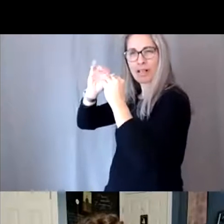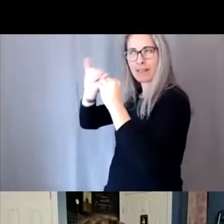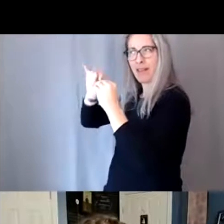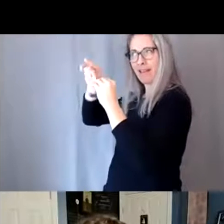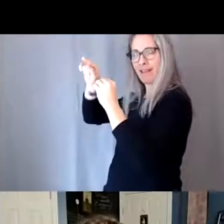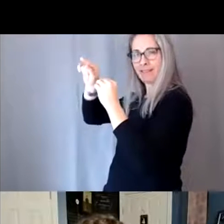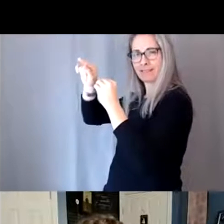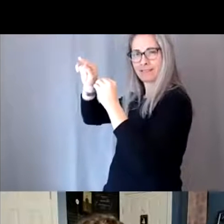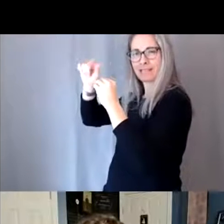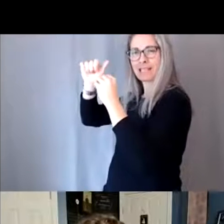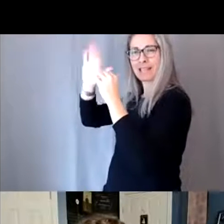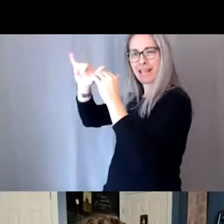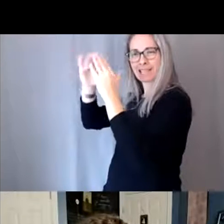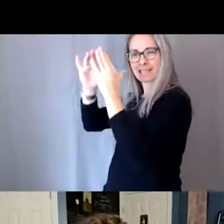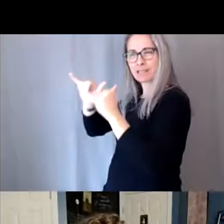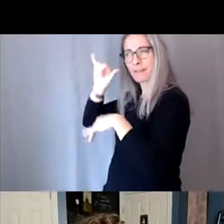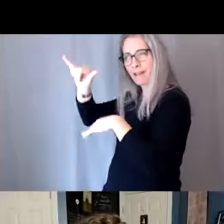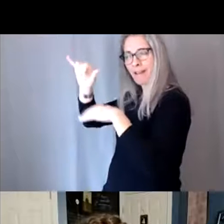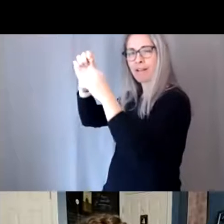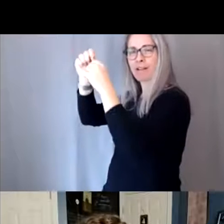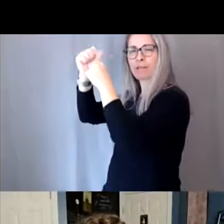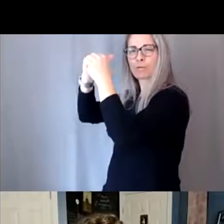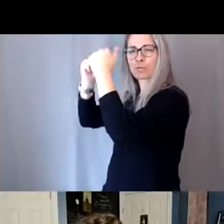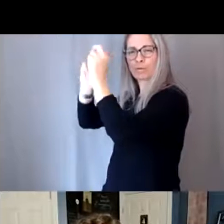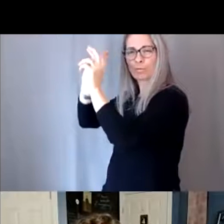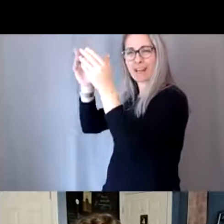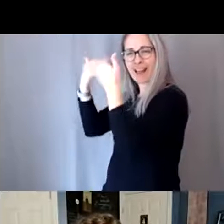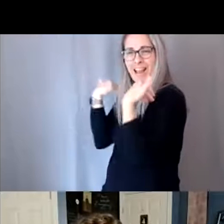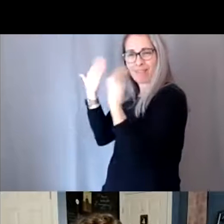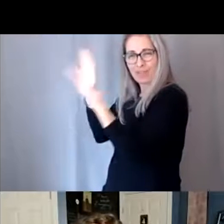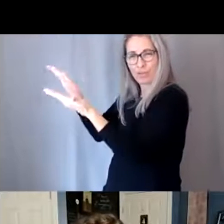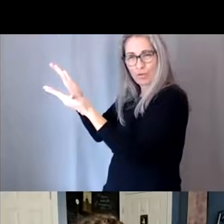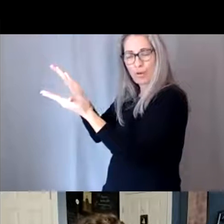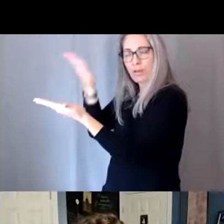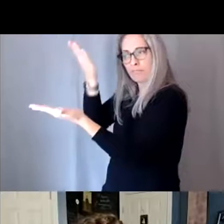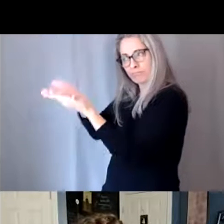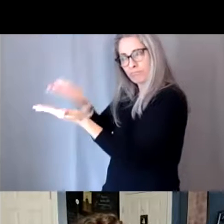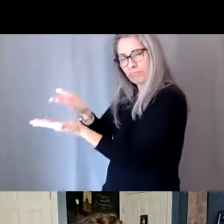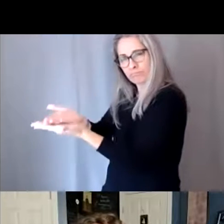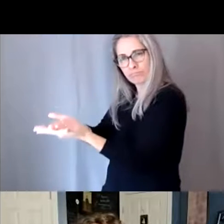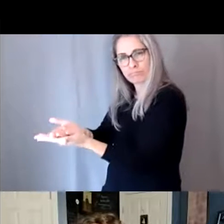structures that things like a discourse of evidence-based practice that really privileges a